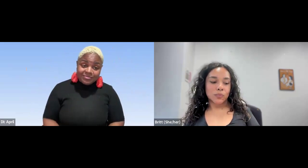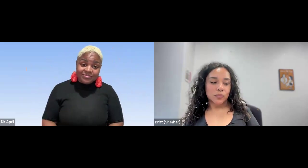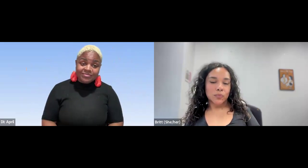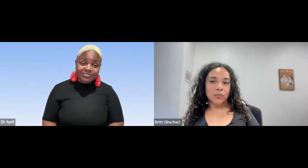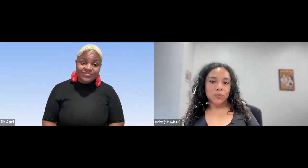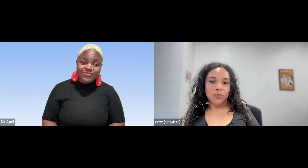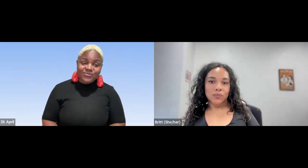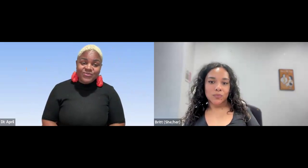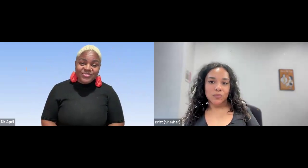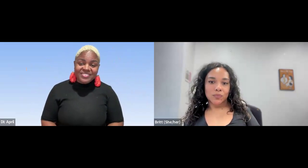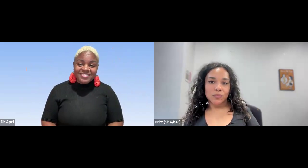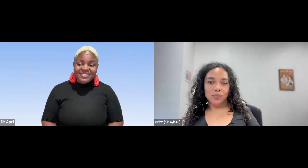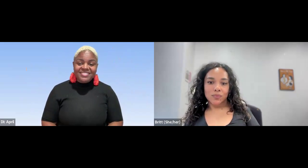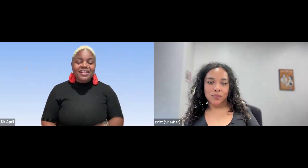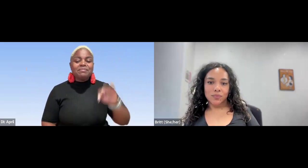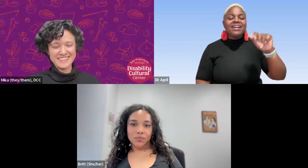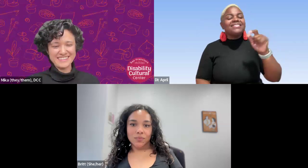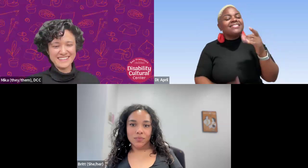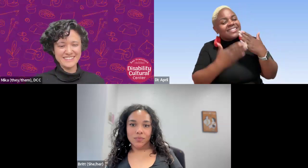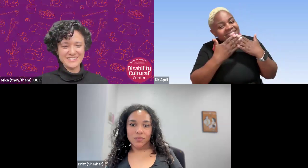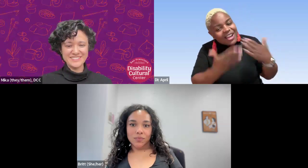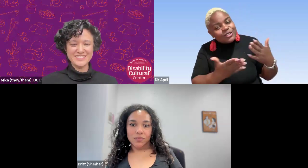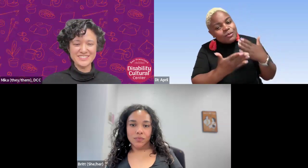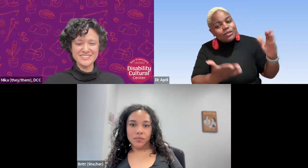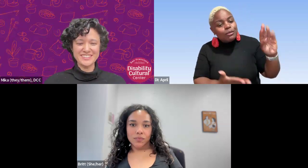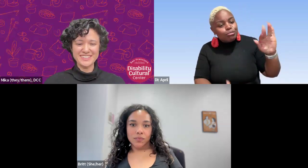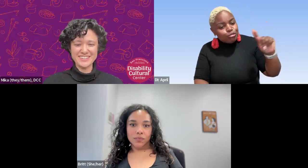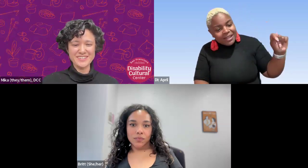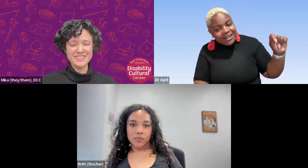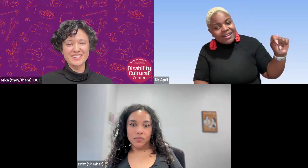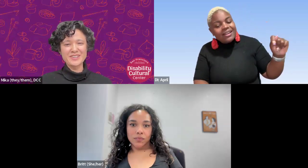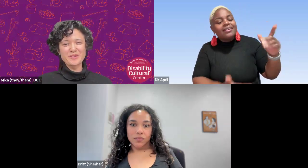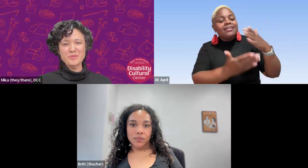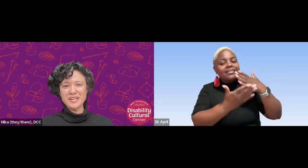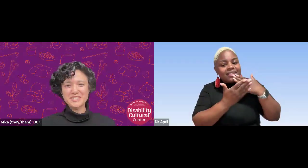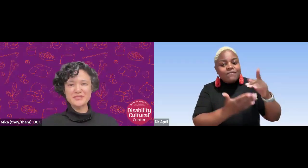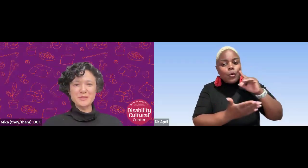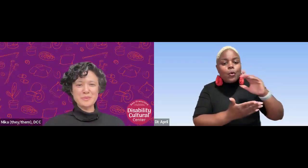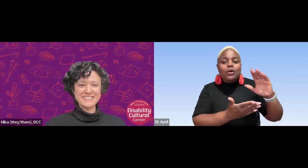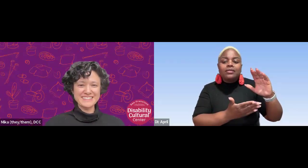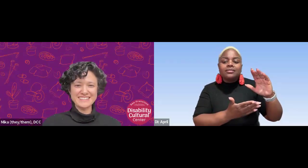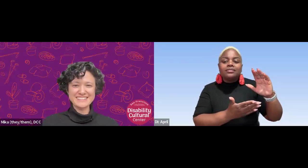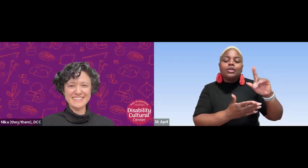[MIKA] Thank you so much, Britt. Um, and thank you to our wonderful panelists.